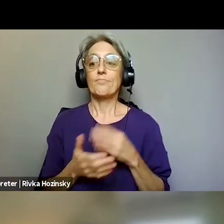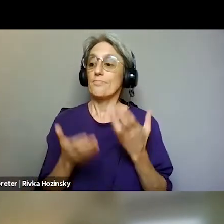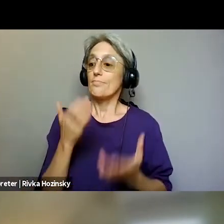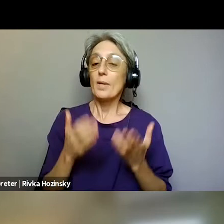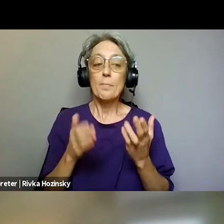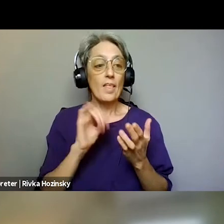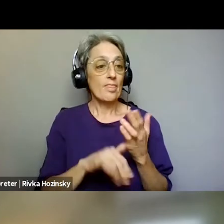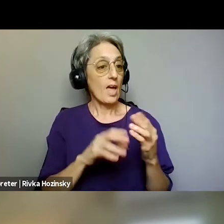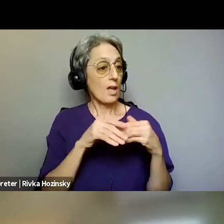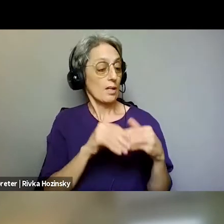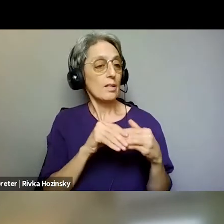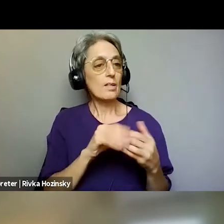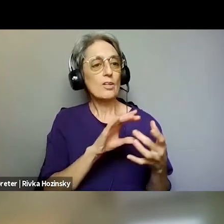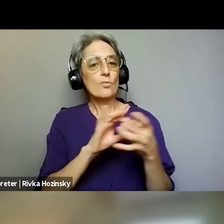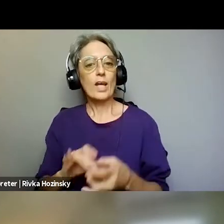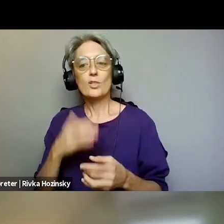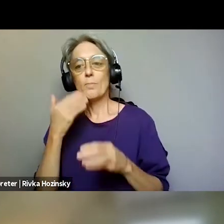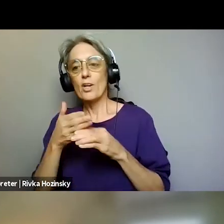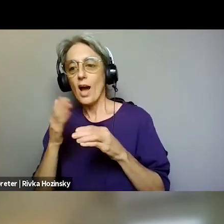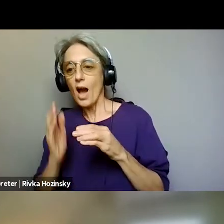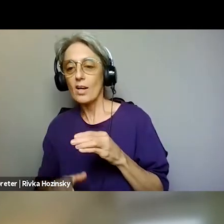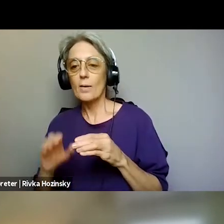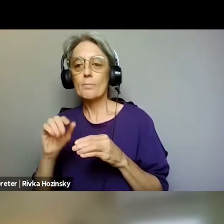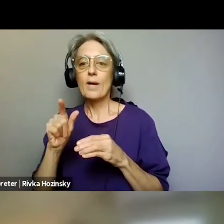allied healthcare and social services that’s a common need that we think about.